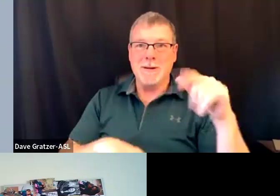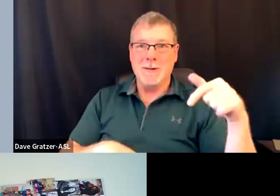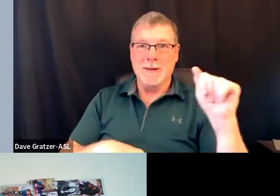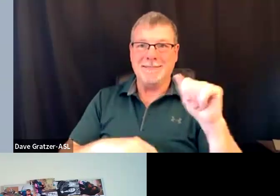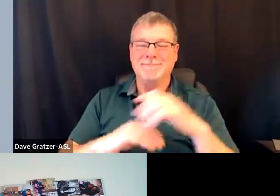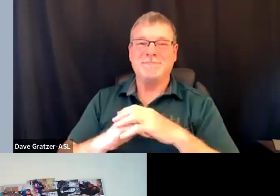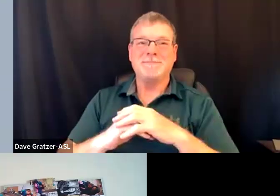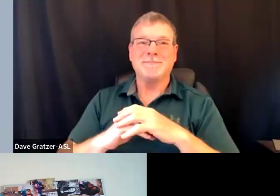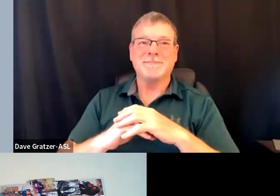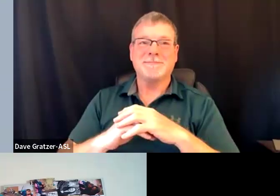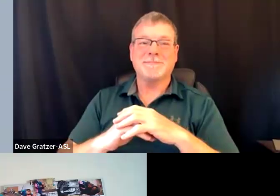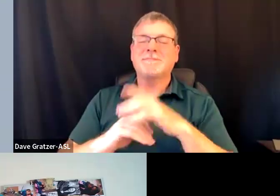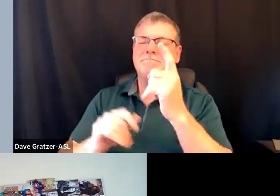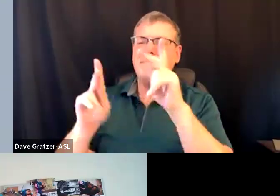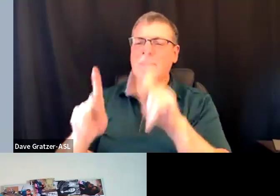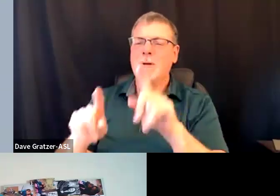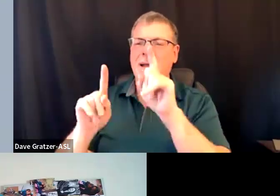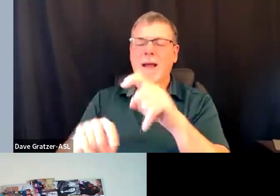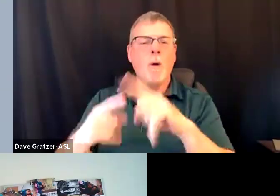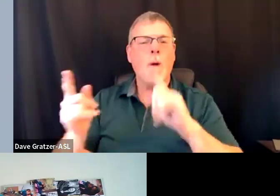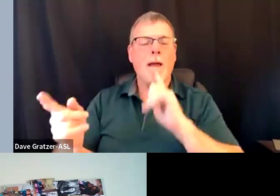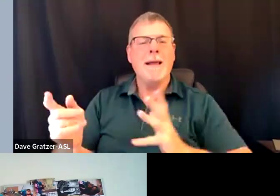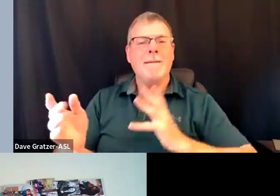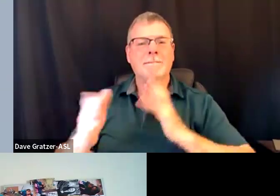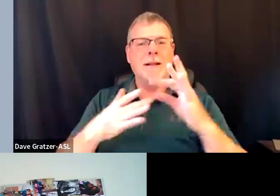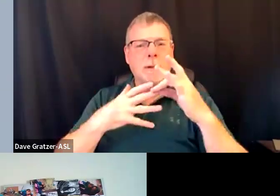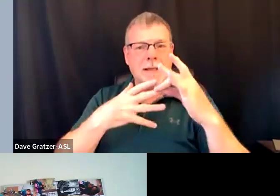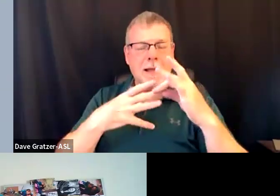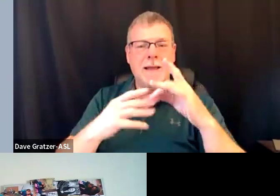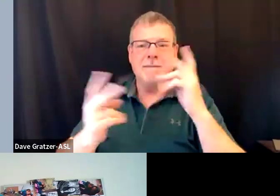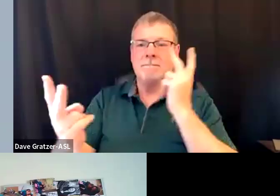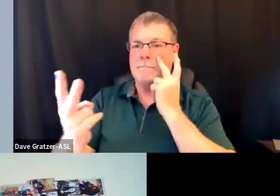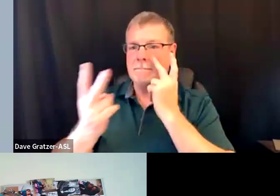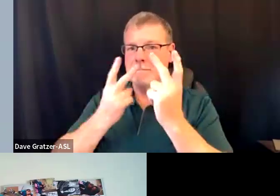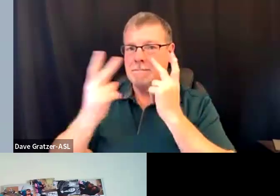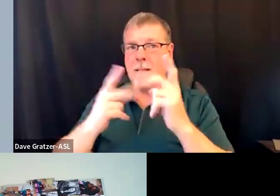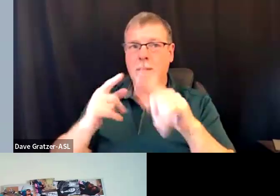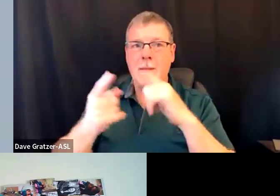So this attendee asked, "What's the official guidance regarding visibility of PATH enrollments in HMIS?